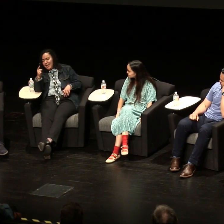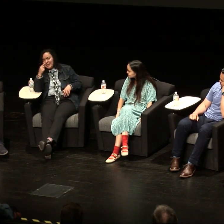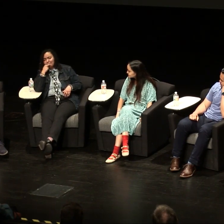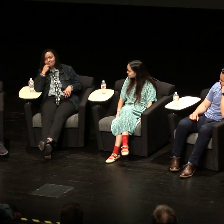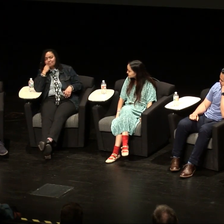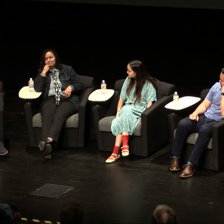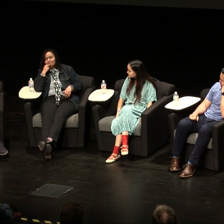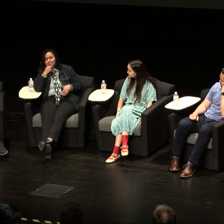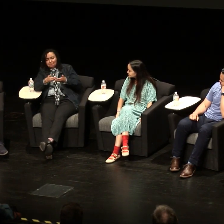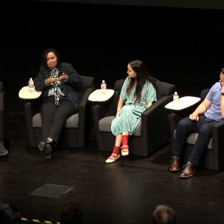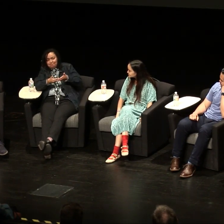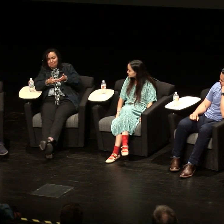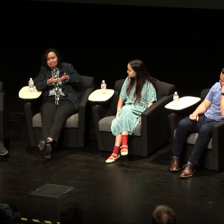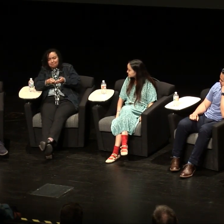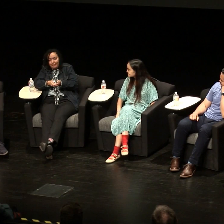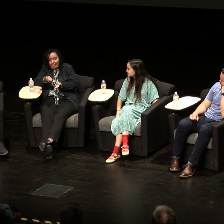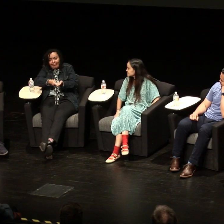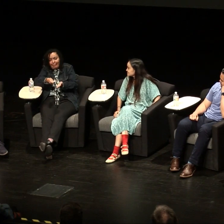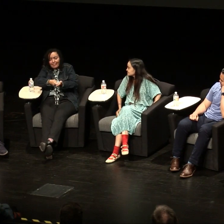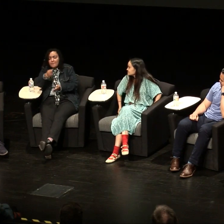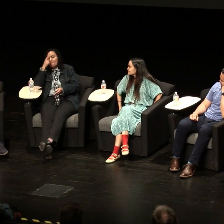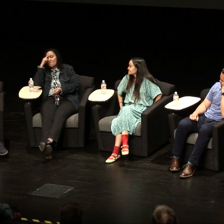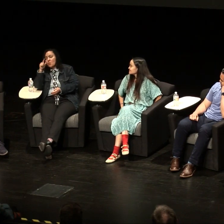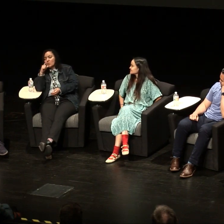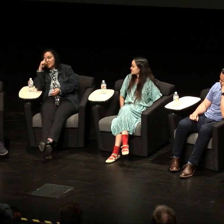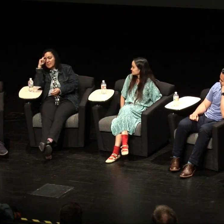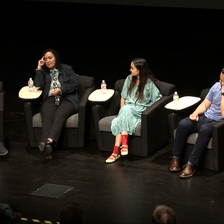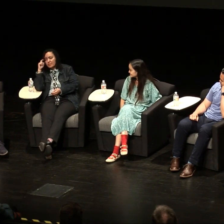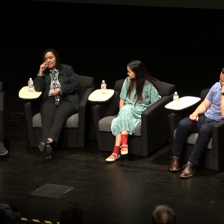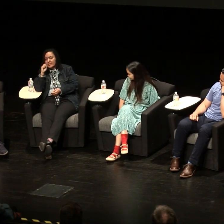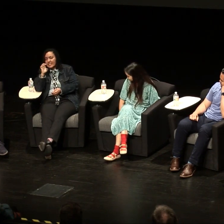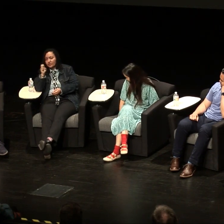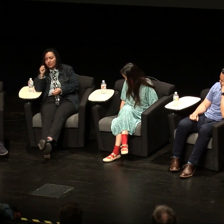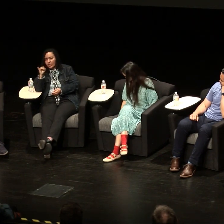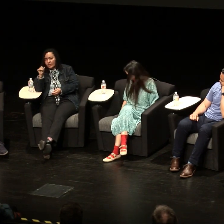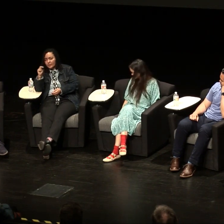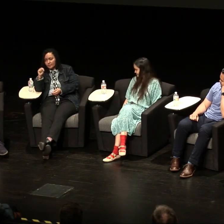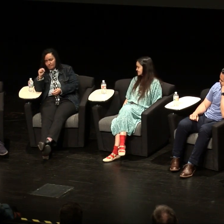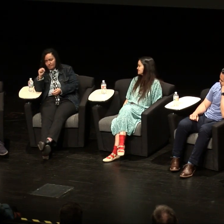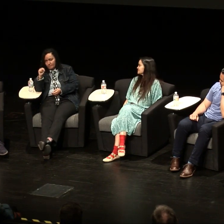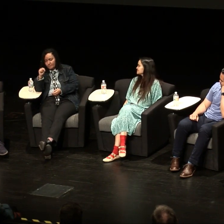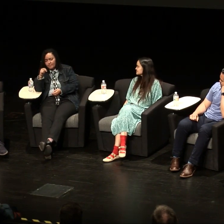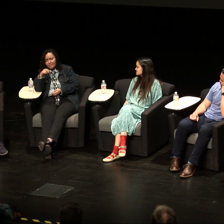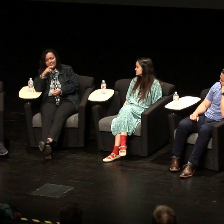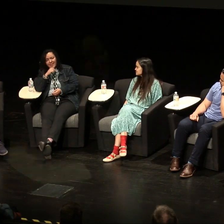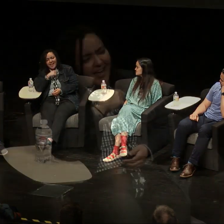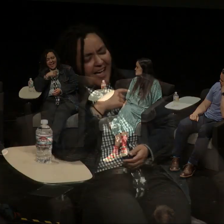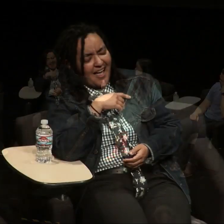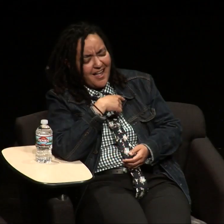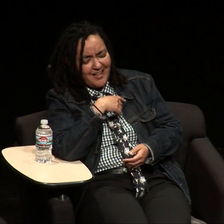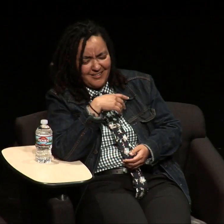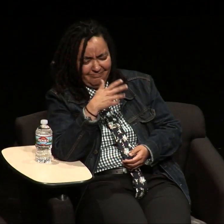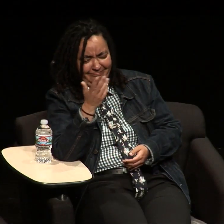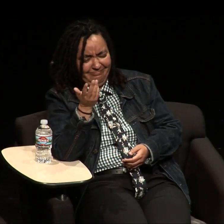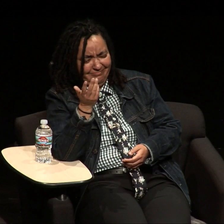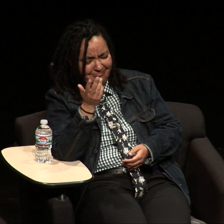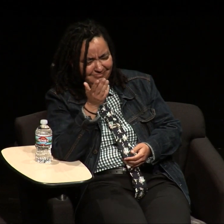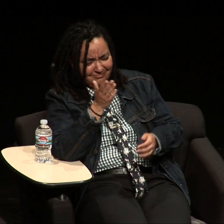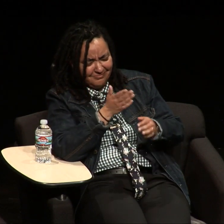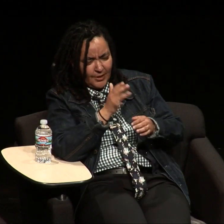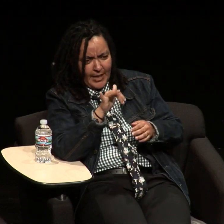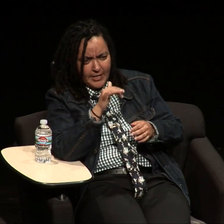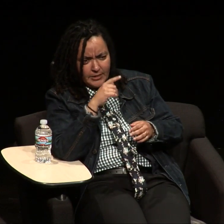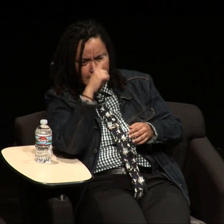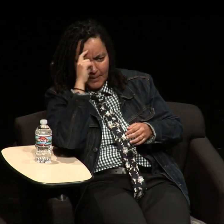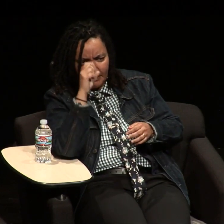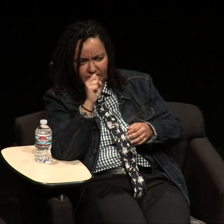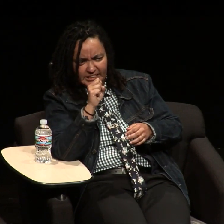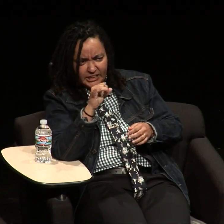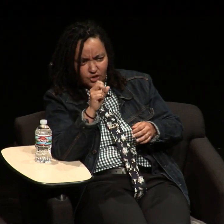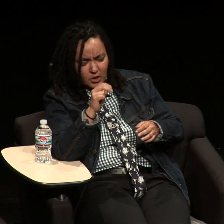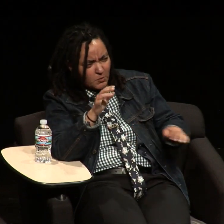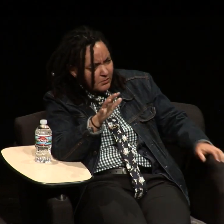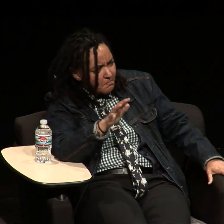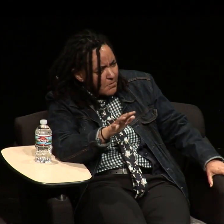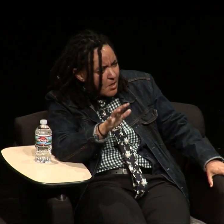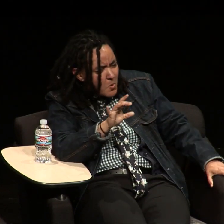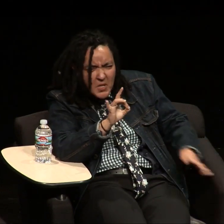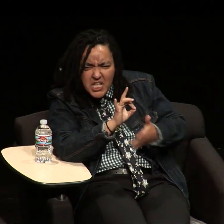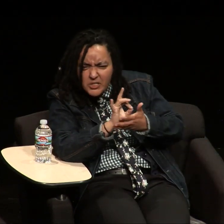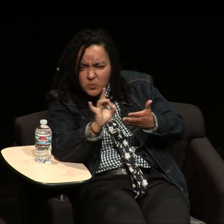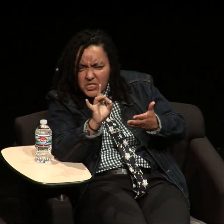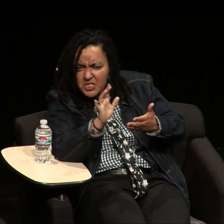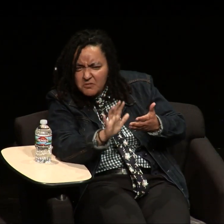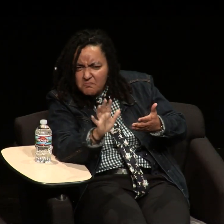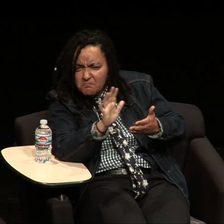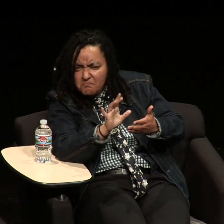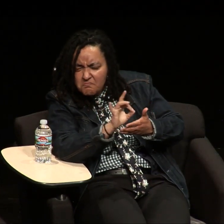ASL One class, the baby signers, it was a summer session, and in the summer session